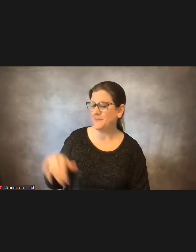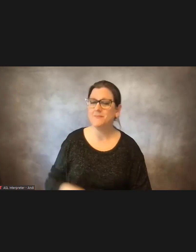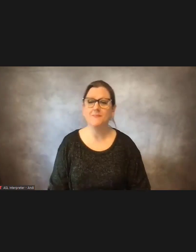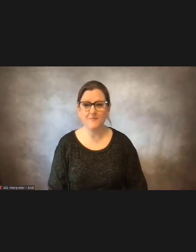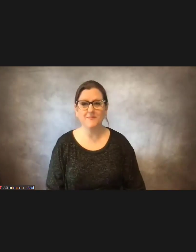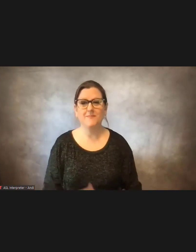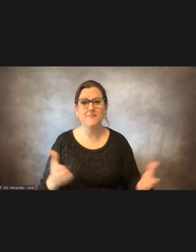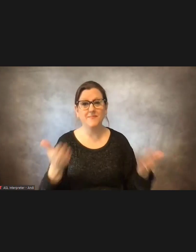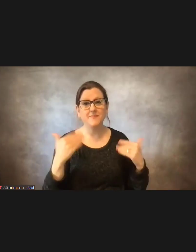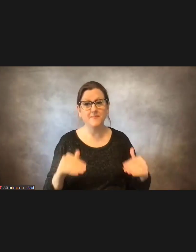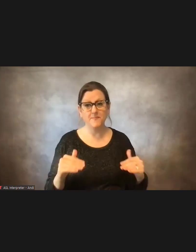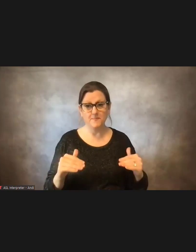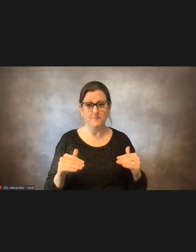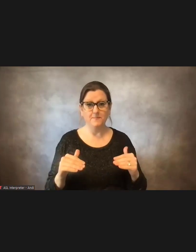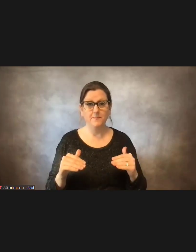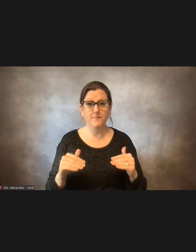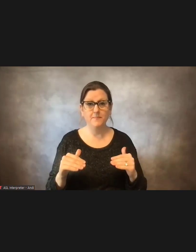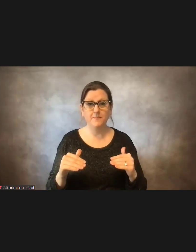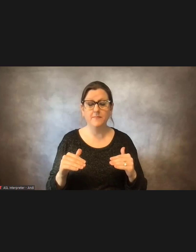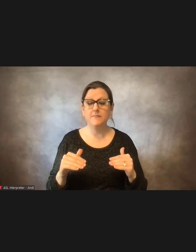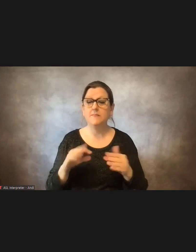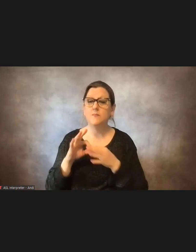The next part of our website has to do with screening resources,